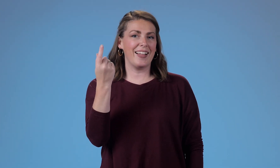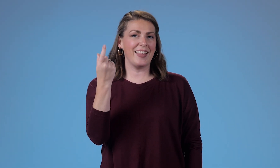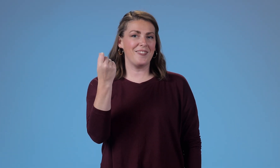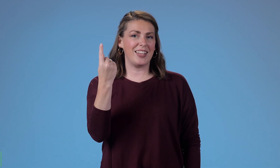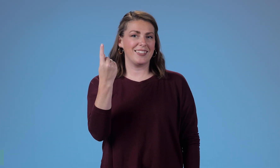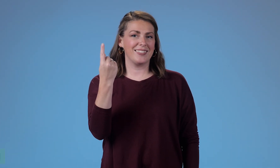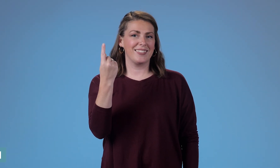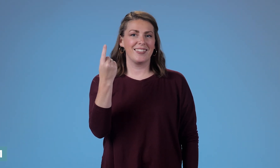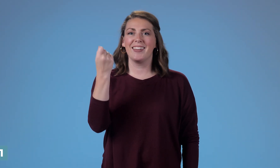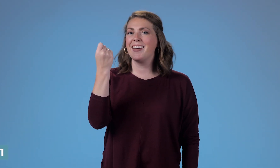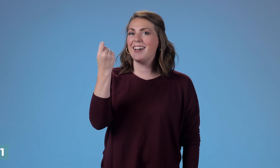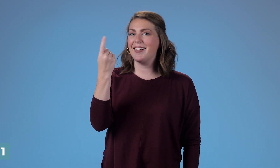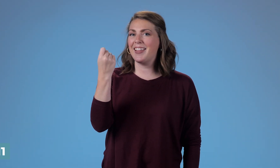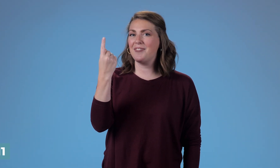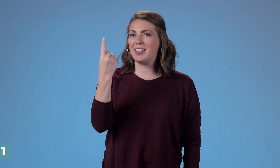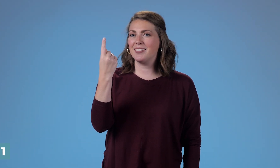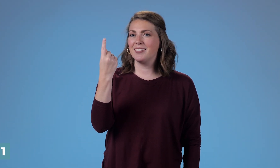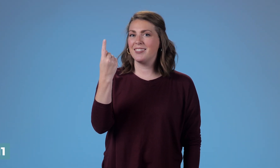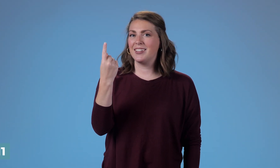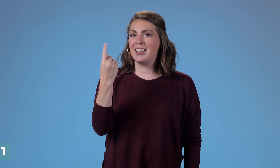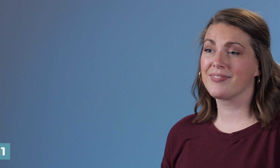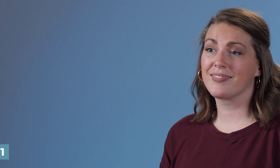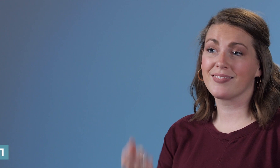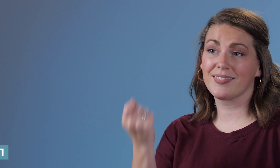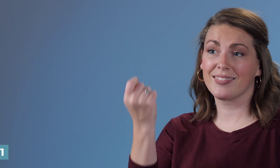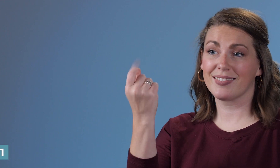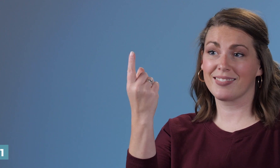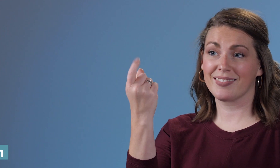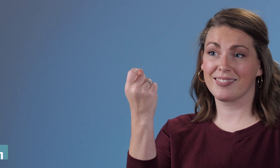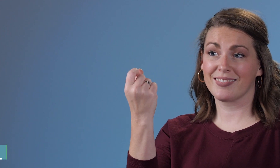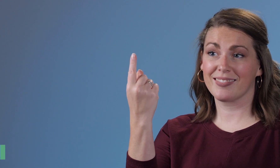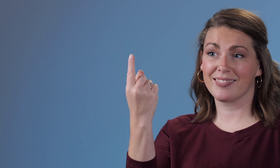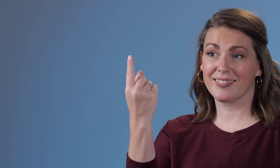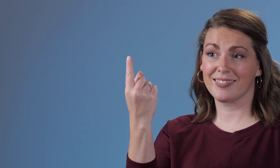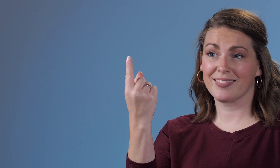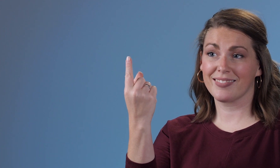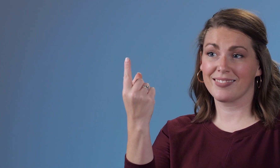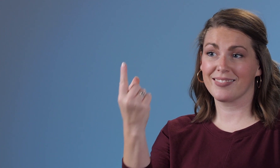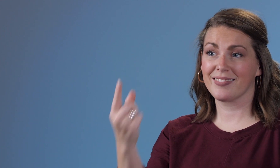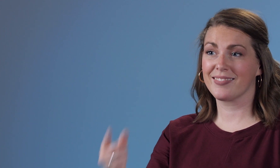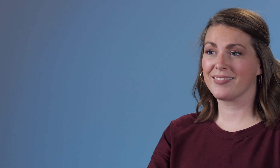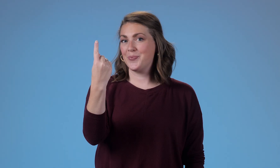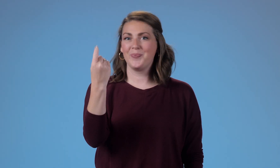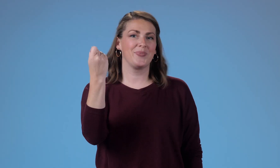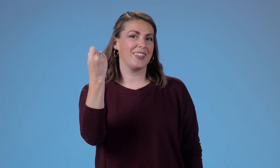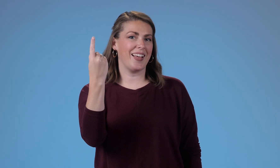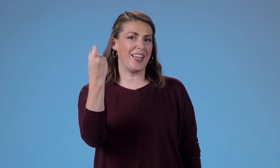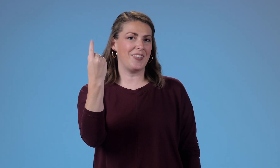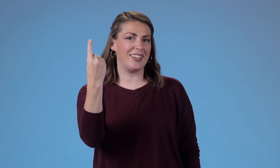'Eleven, eleven,' it's just the index finger flicking one-one 'eleven.'